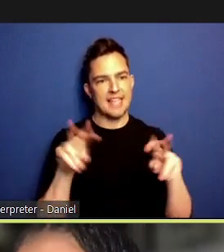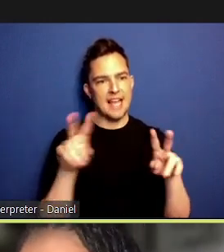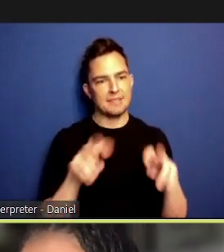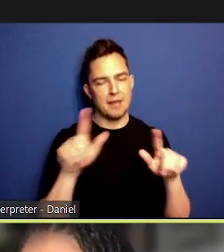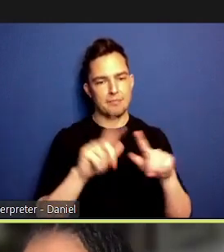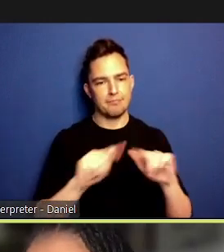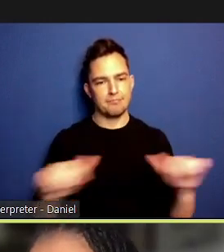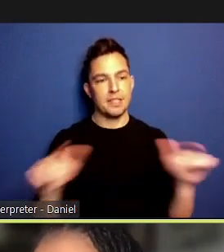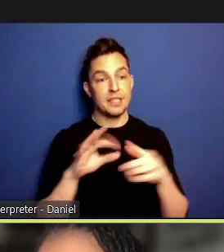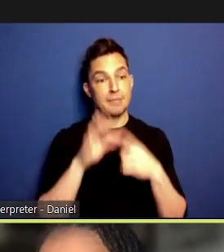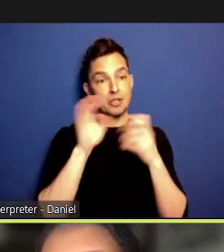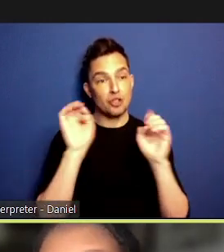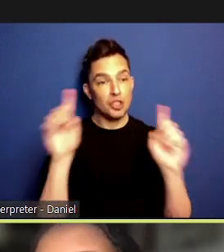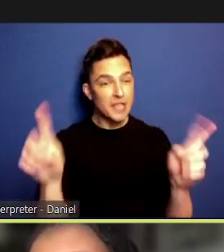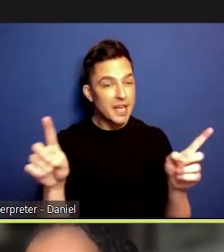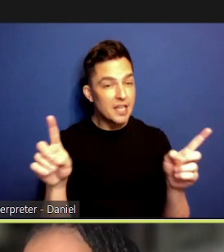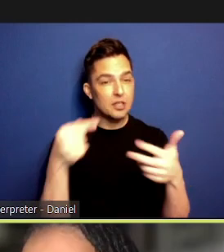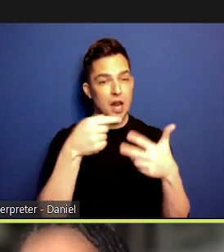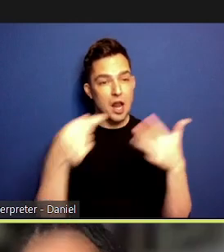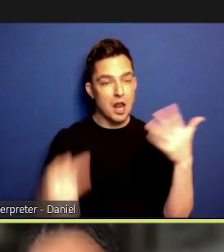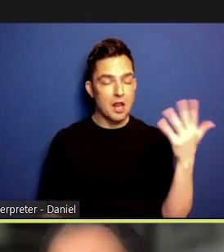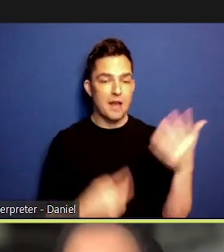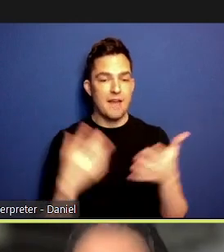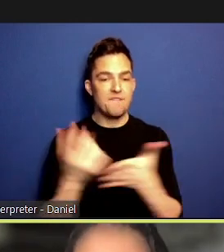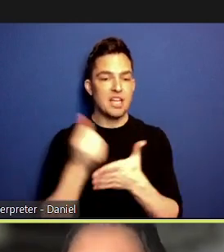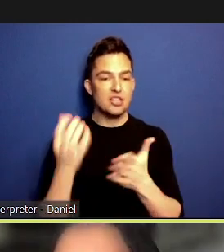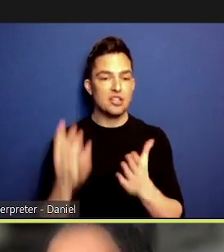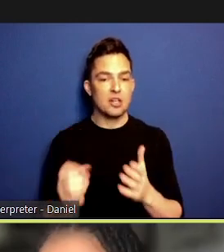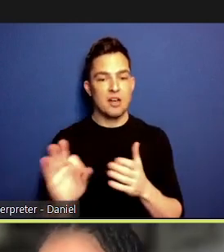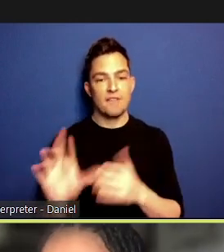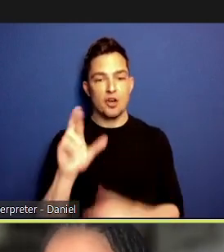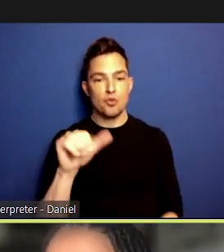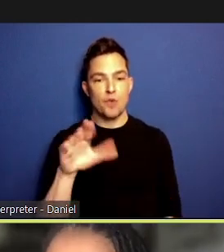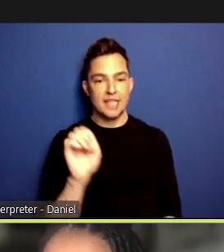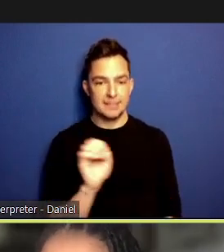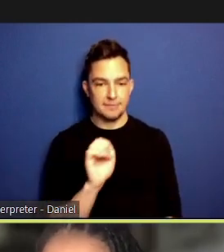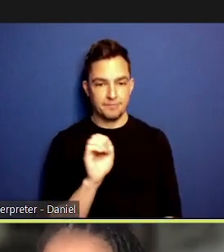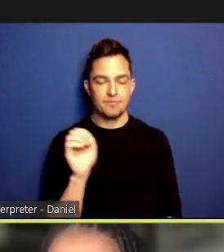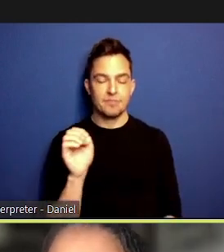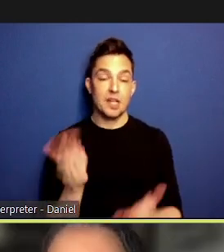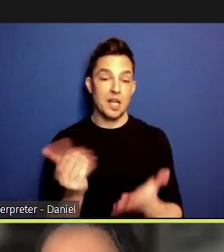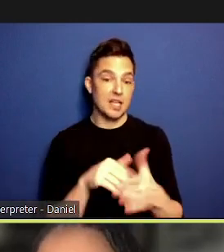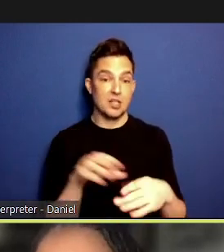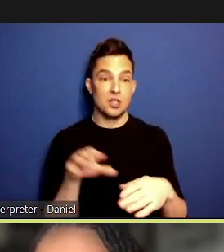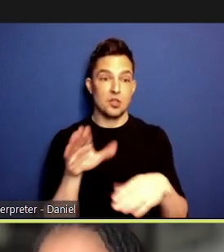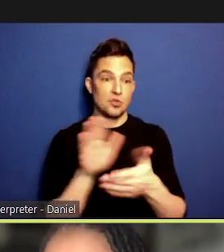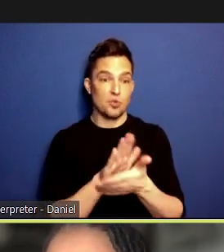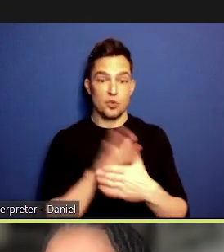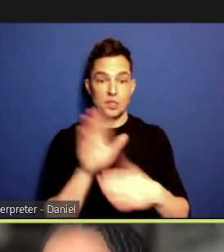education, and vectors of risk. Again, school discipline. Right. So the dangers for me emerges